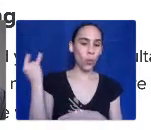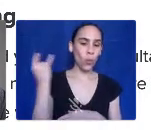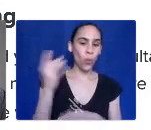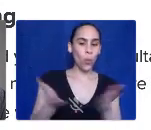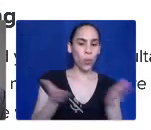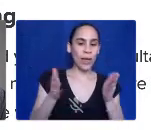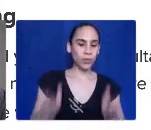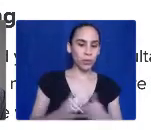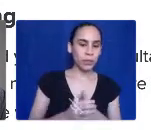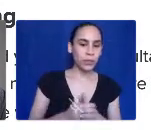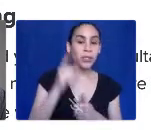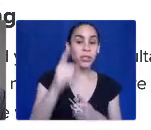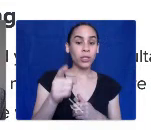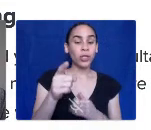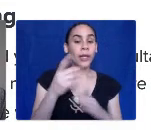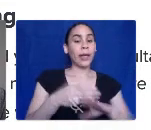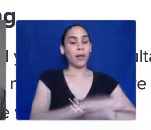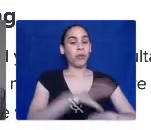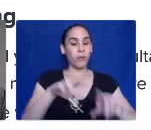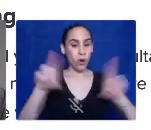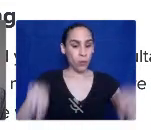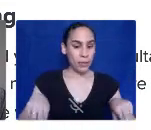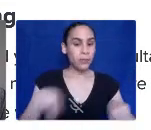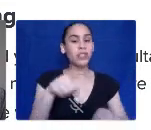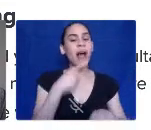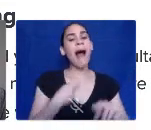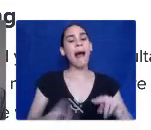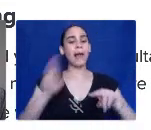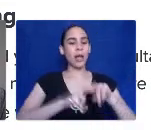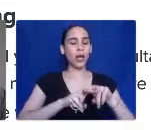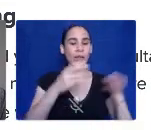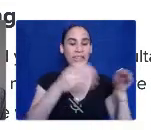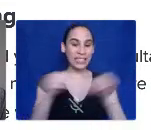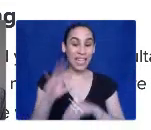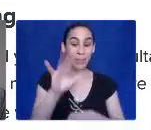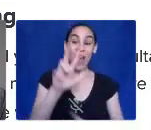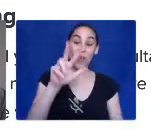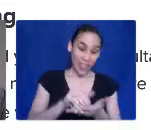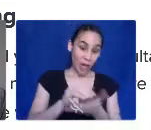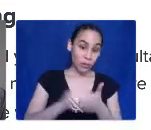by saying um i increased sales by three thousand dollars over the month by promoting specials and